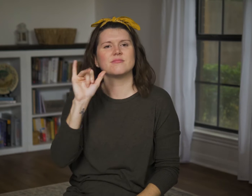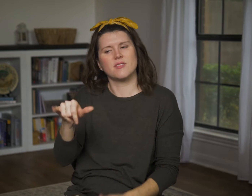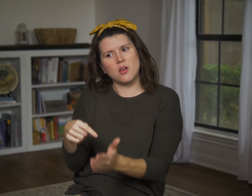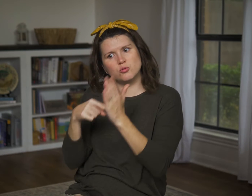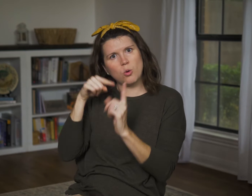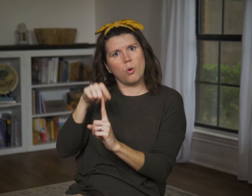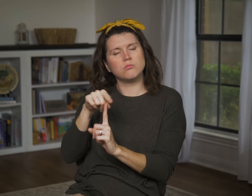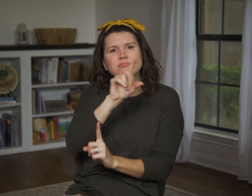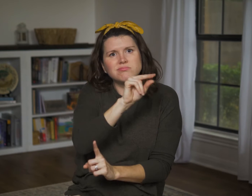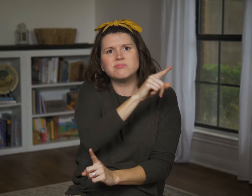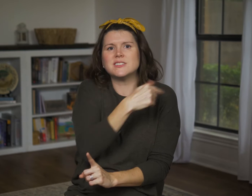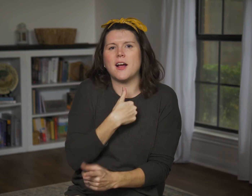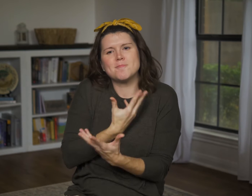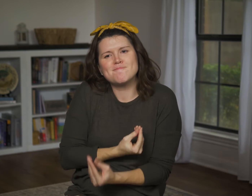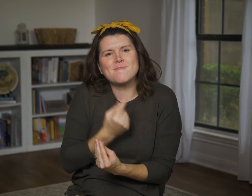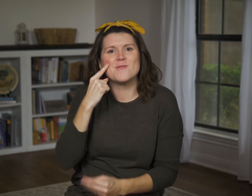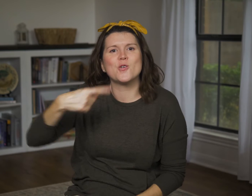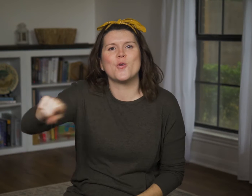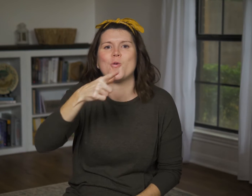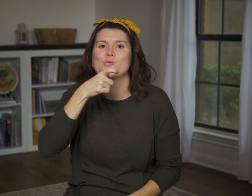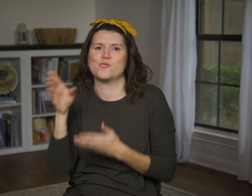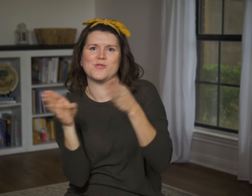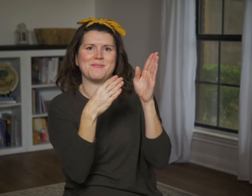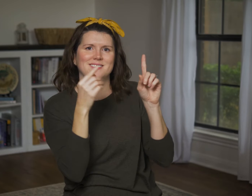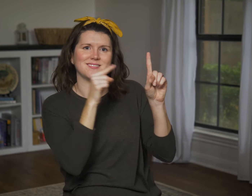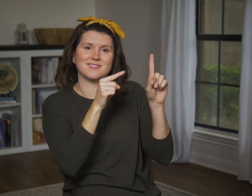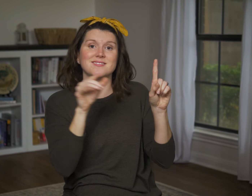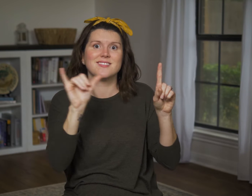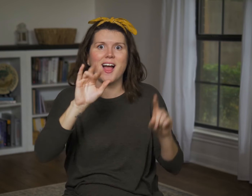the text shows us obvious exceptions,